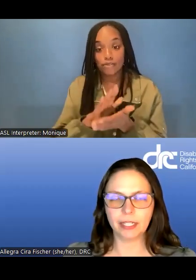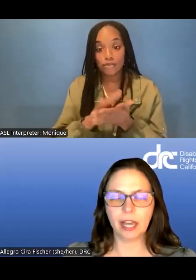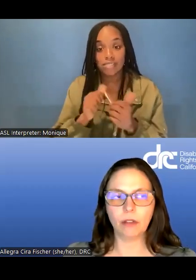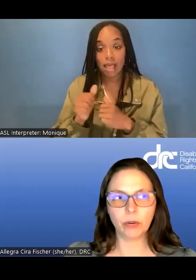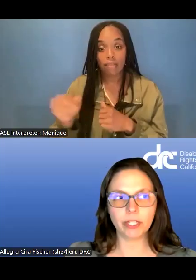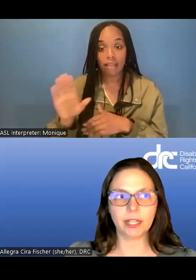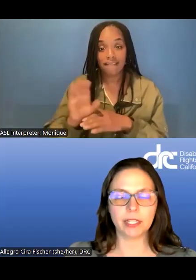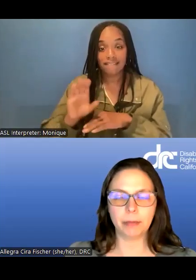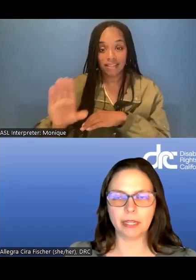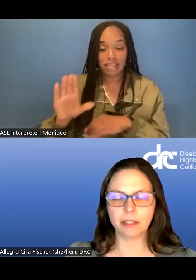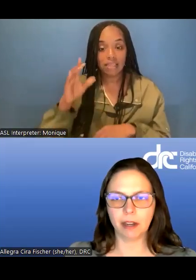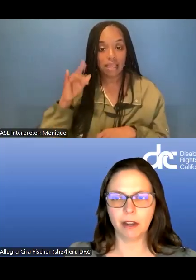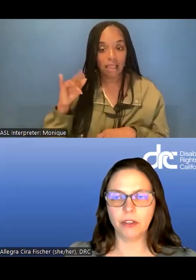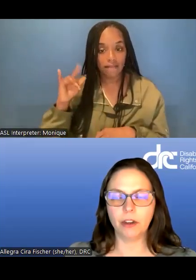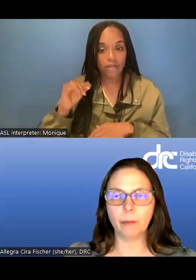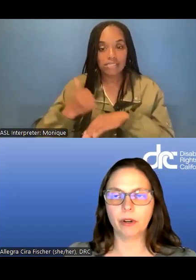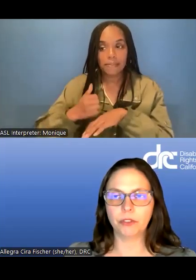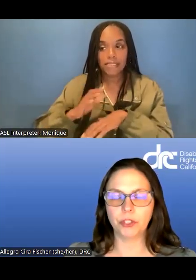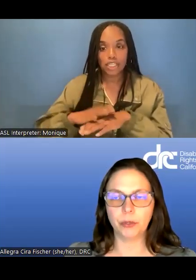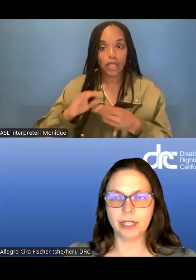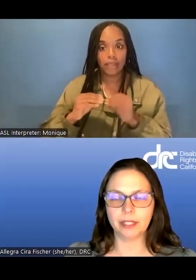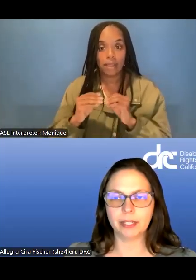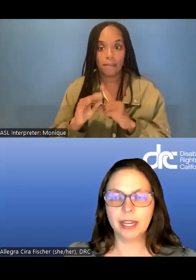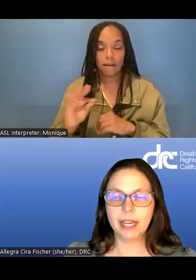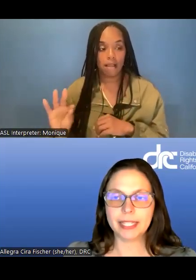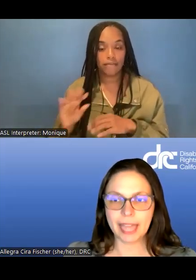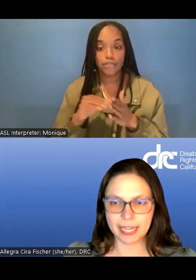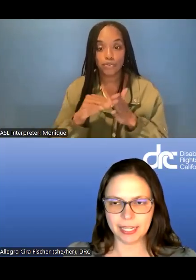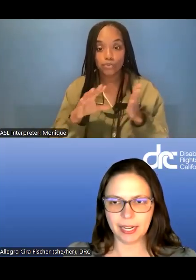California is based on the number of students attending.